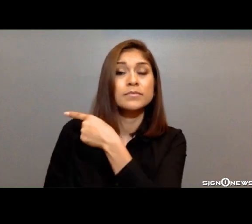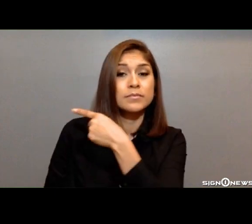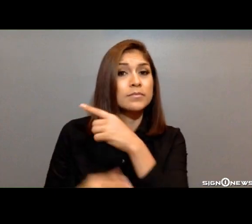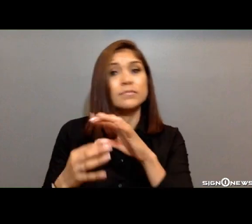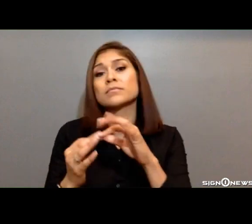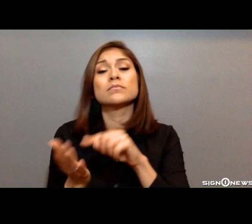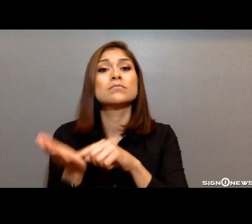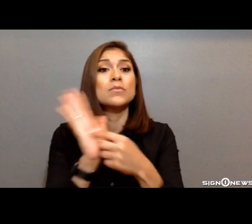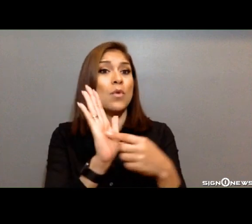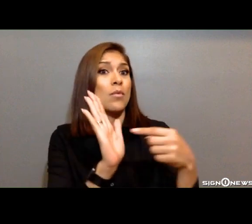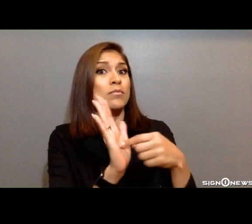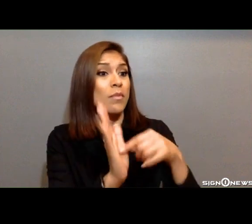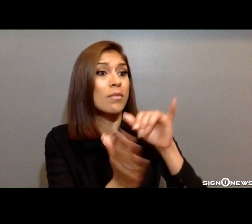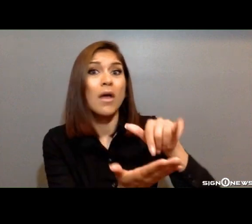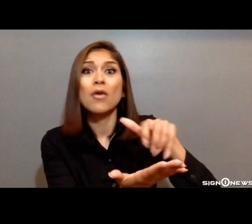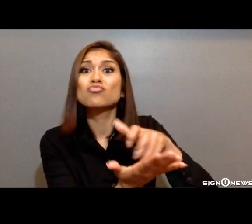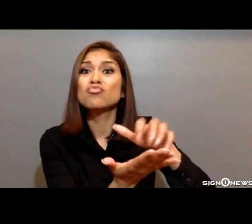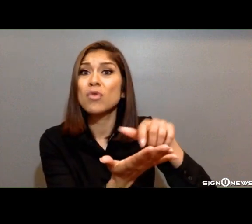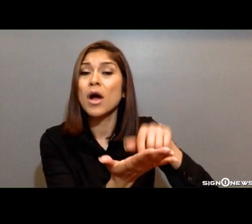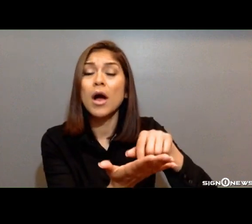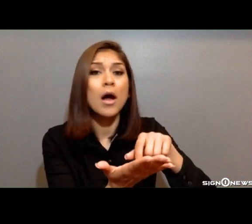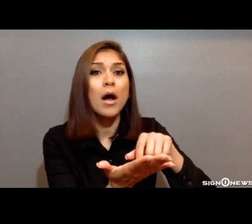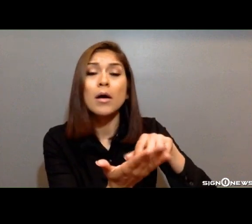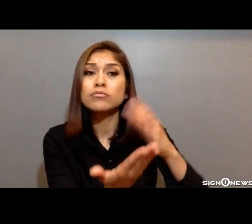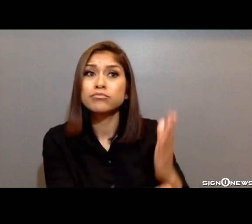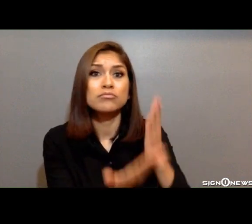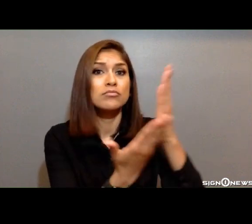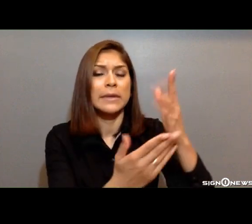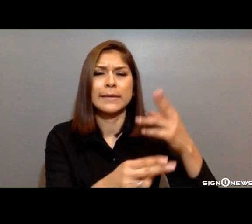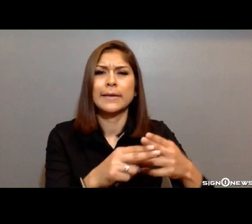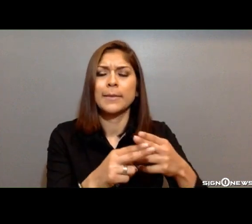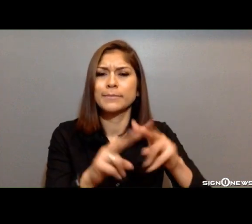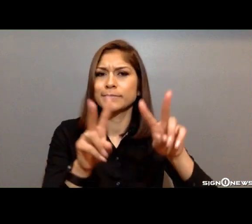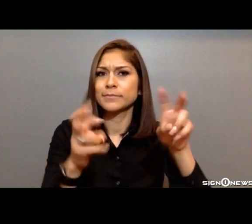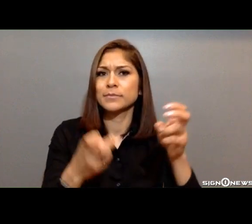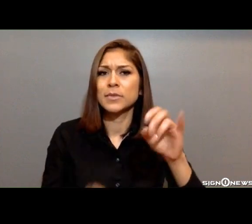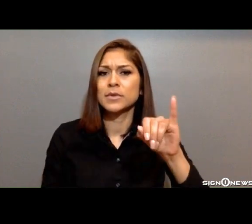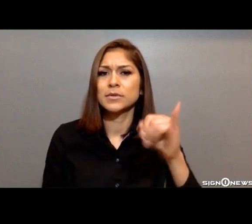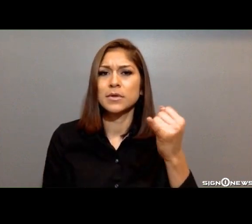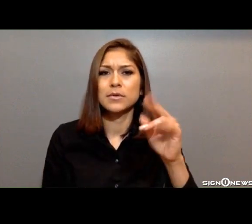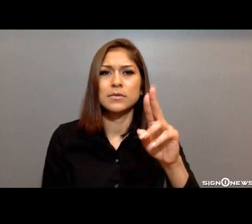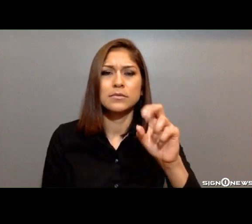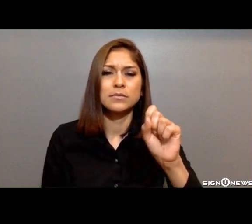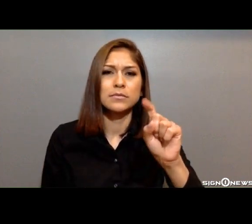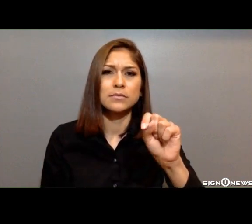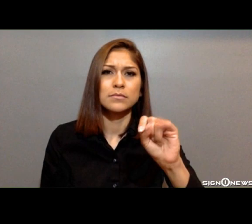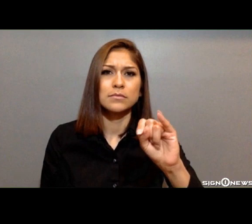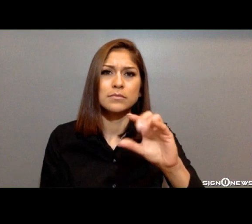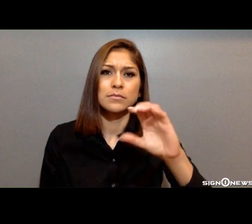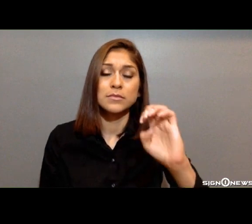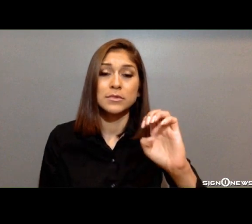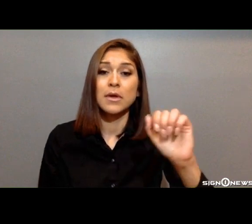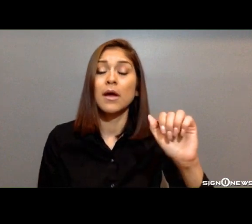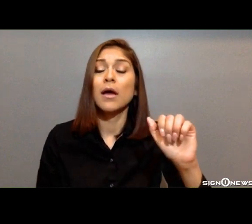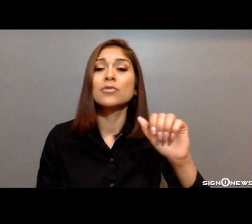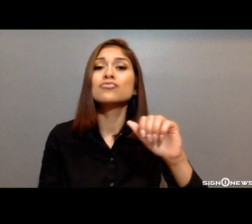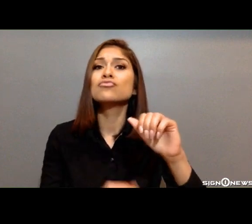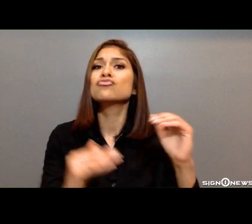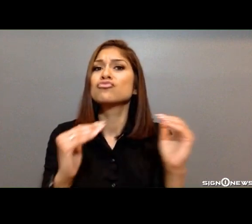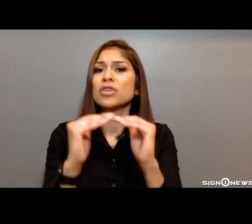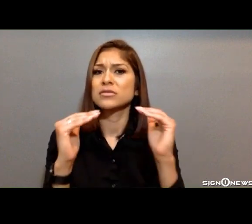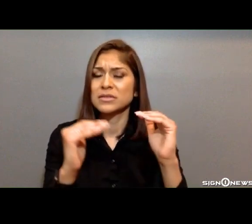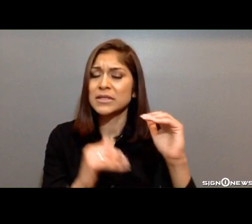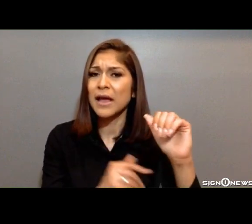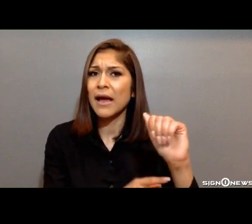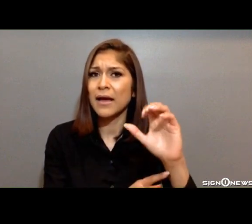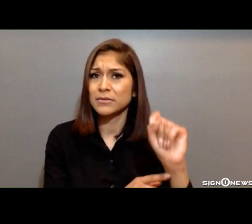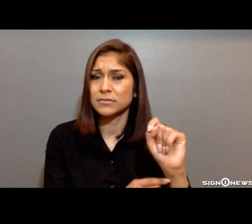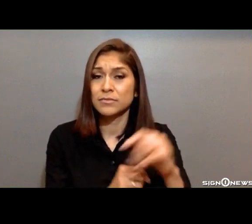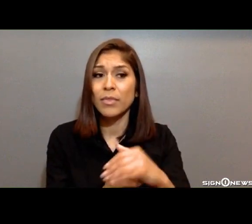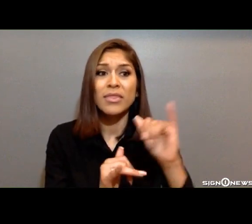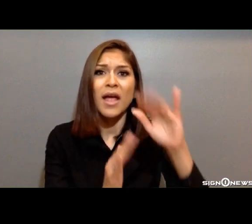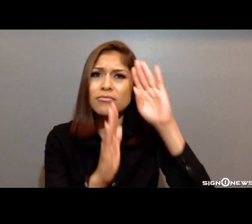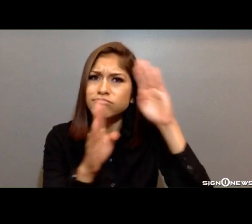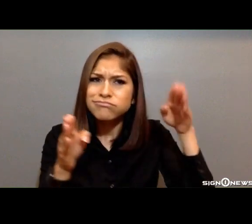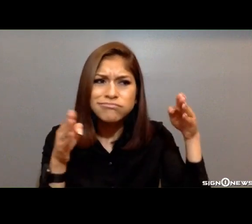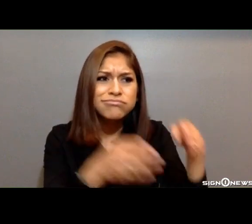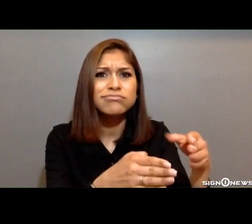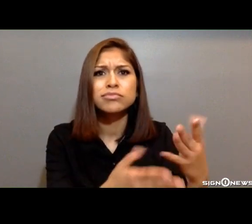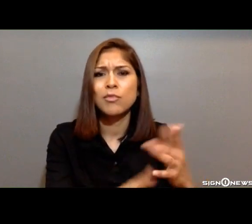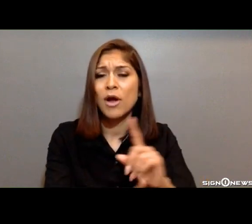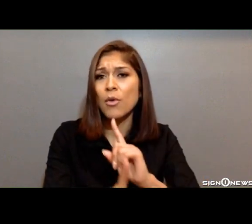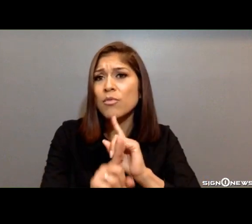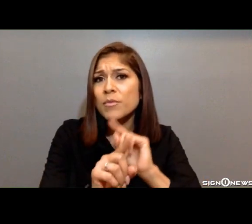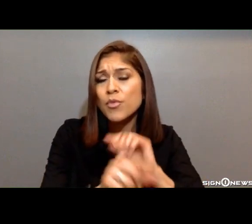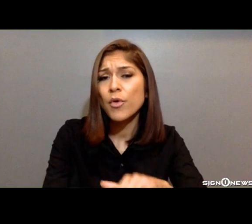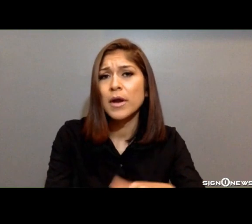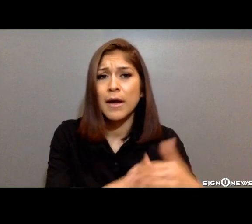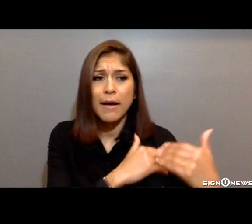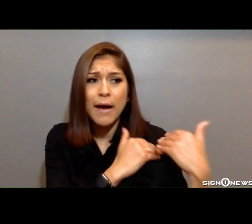Scott unveiled a draft of the proposed "Justice Act" which focuses on issues of reporting,